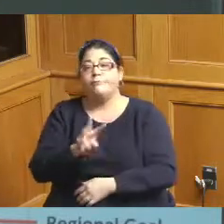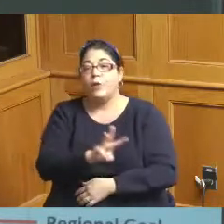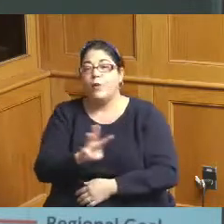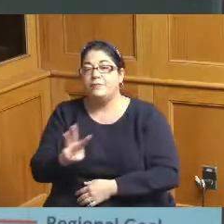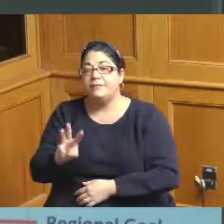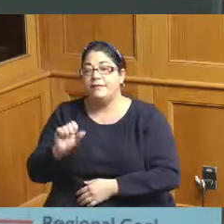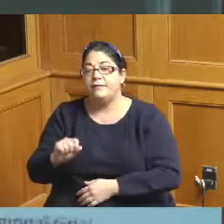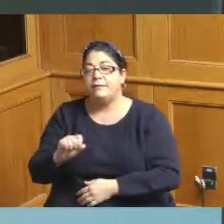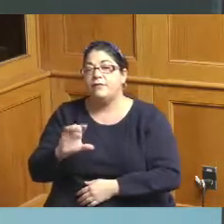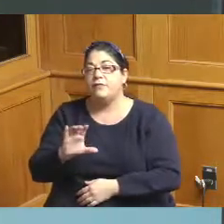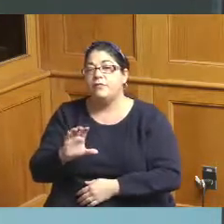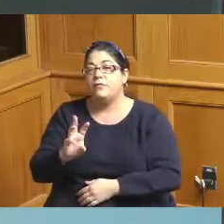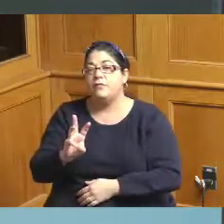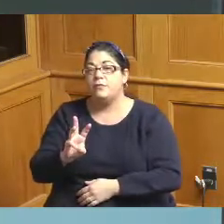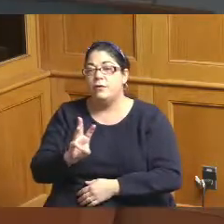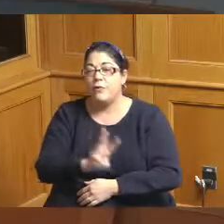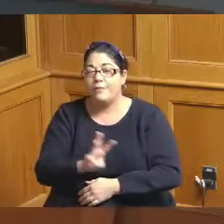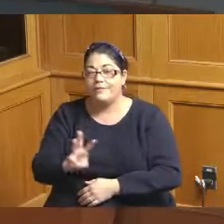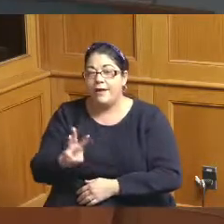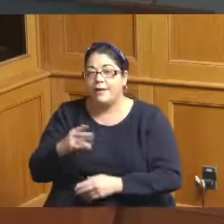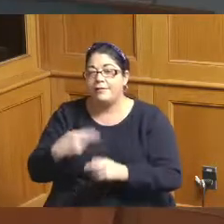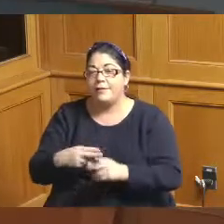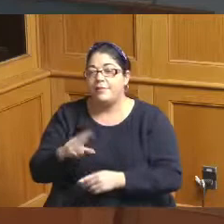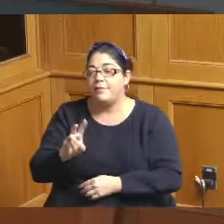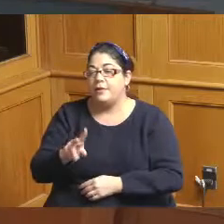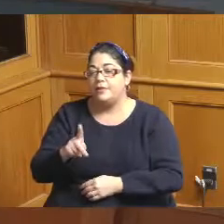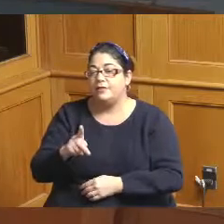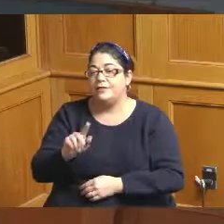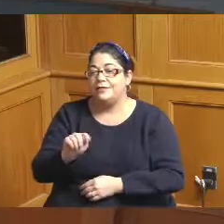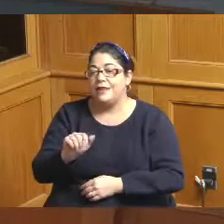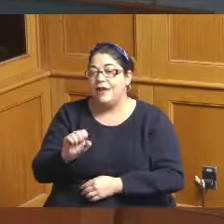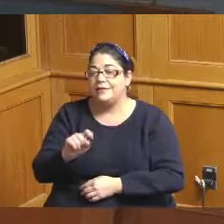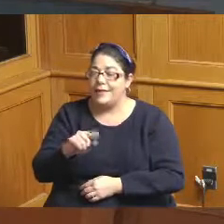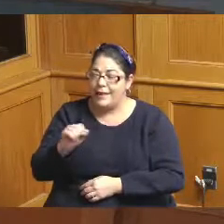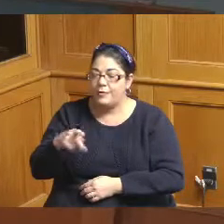that is all I have prepared but happy to take any questions either of you may have thank you so